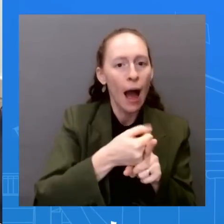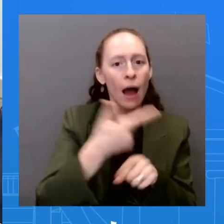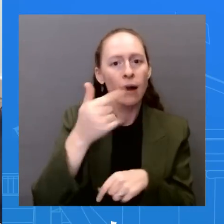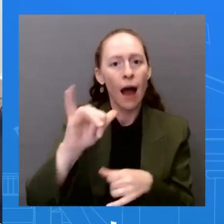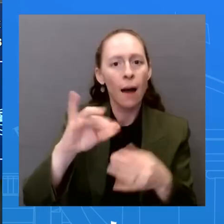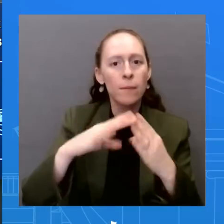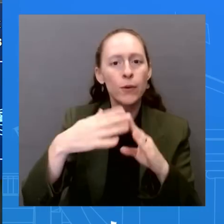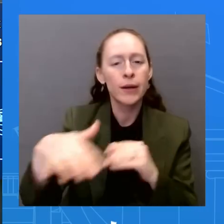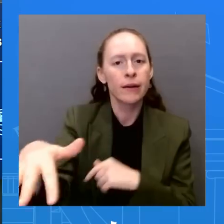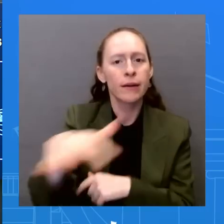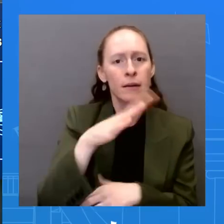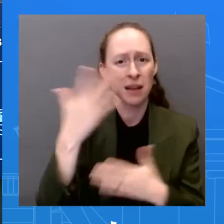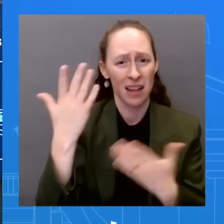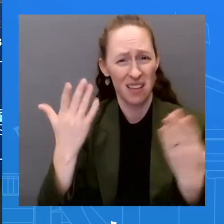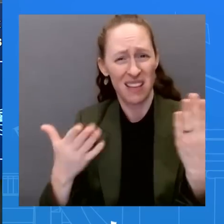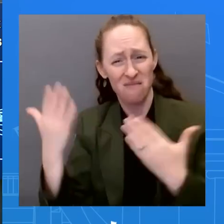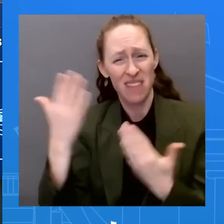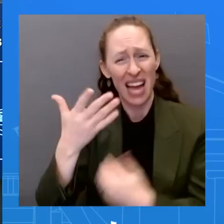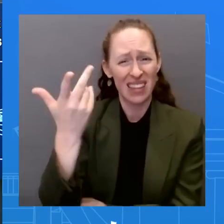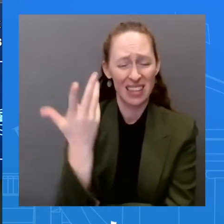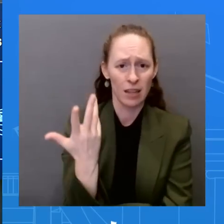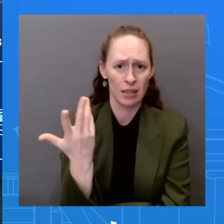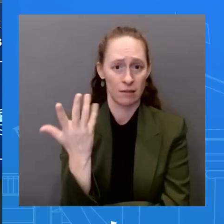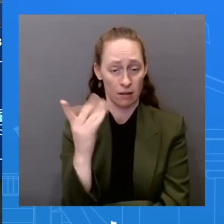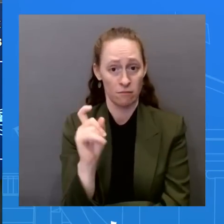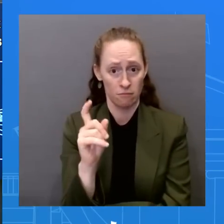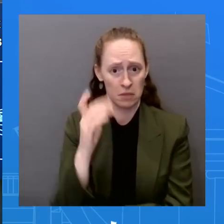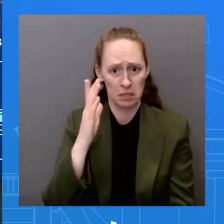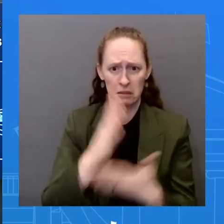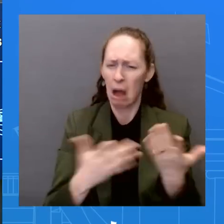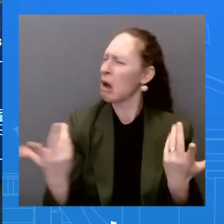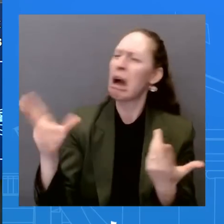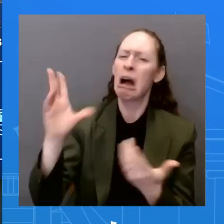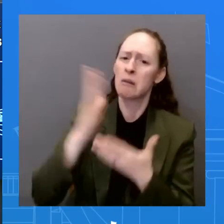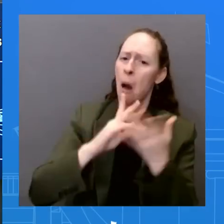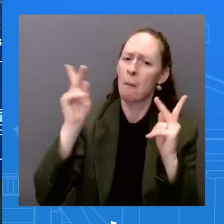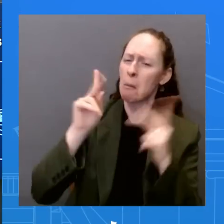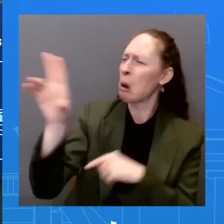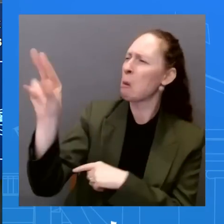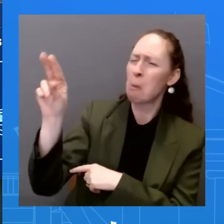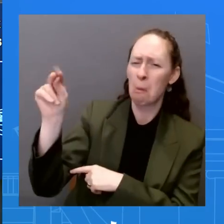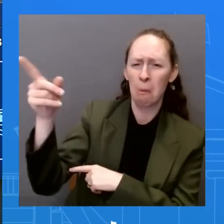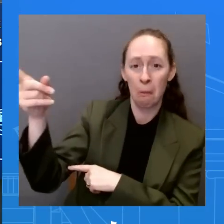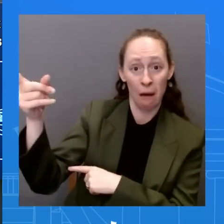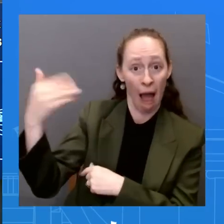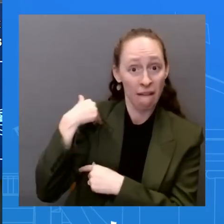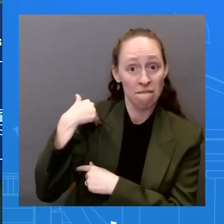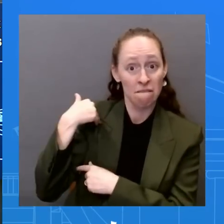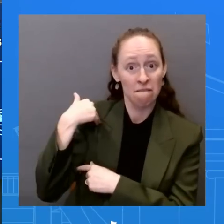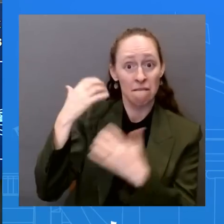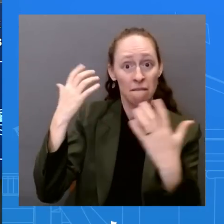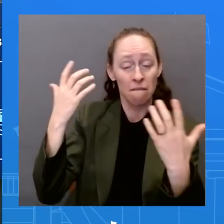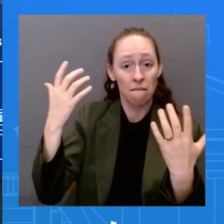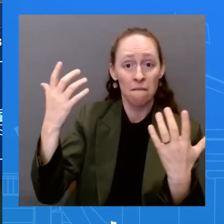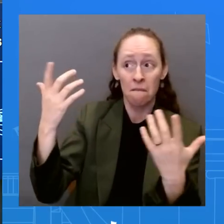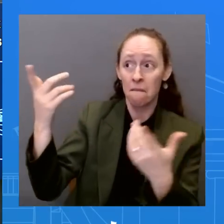Dr. Daskalakis: Yeah, so I think, you know, this -- this virus transmits through very close skin-to-skin physical contact, often in the setting of sexual exposure.